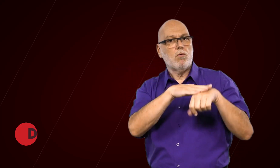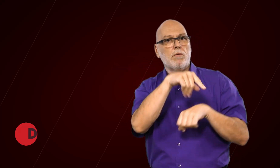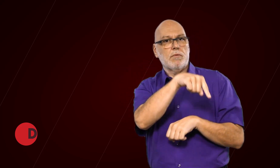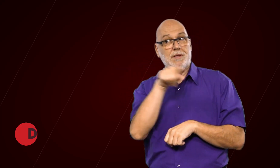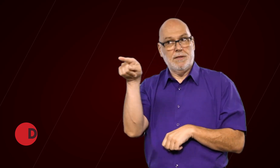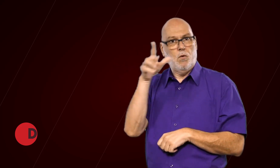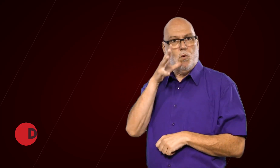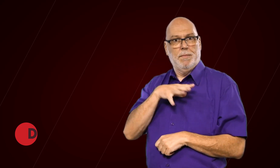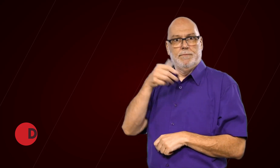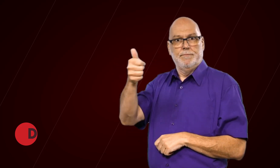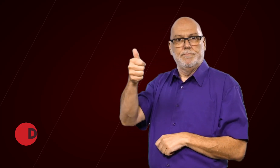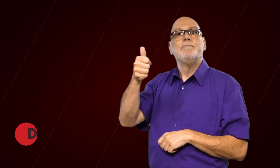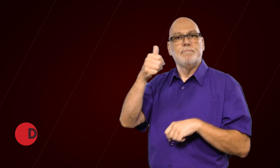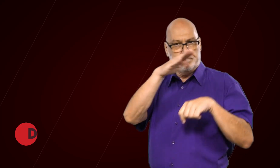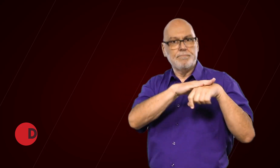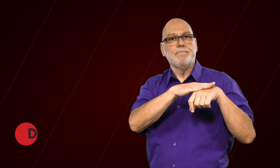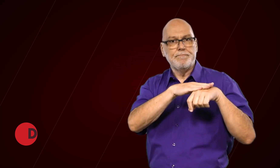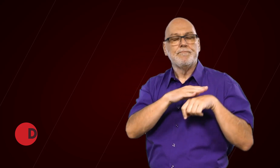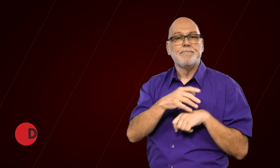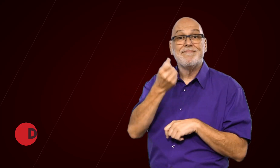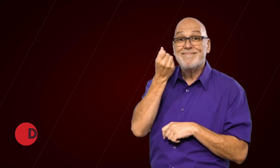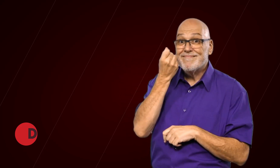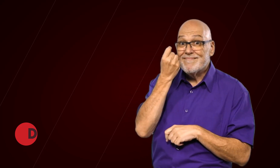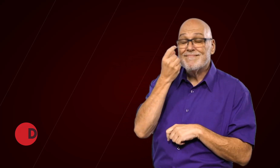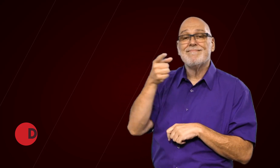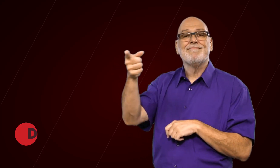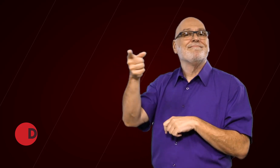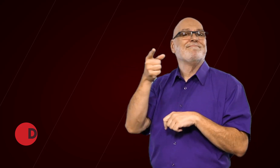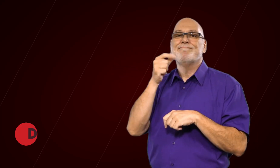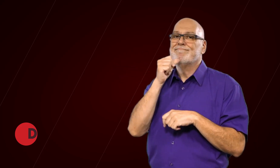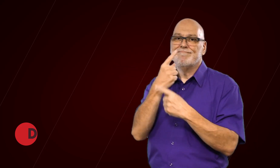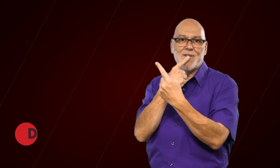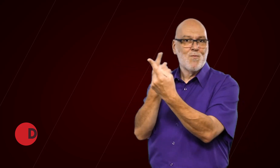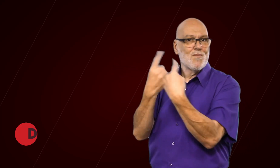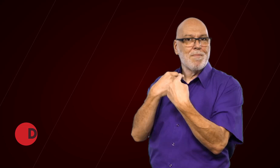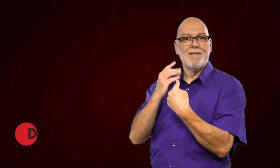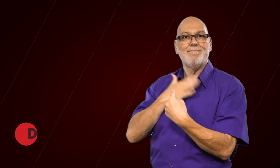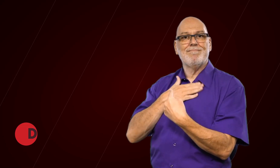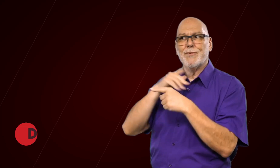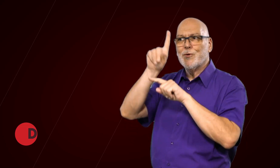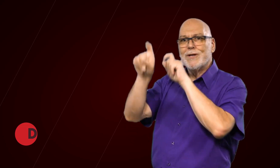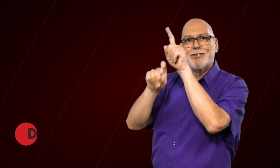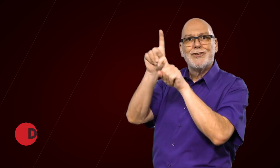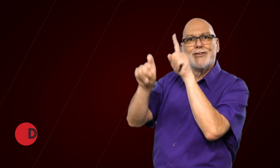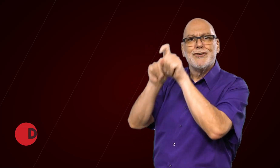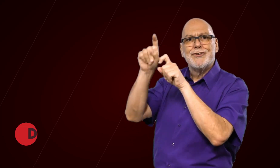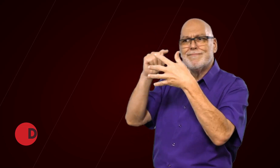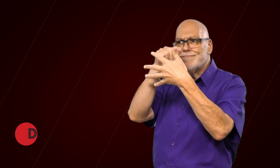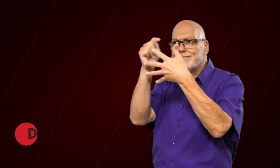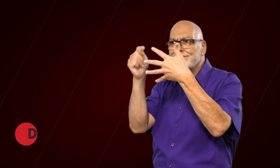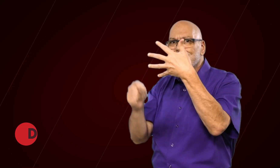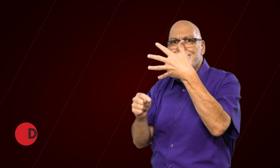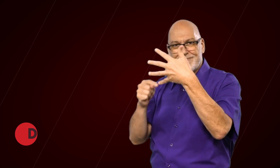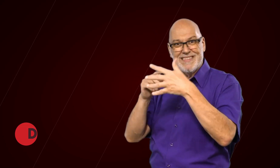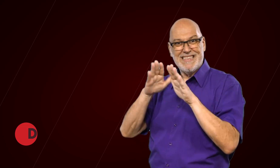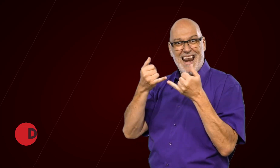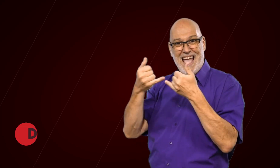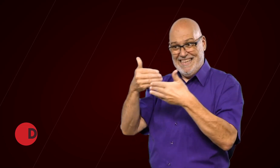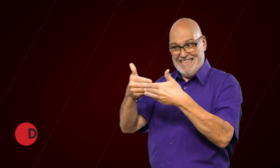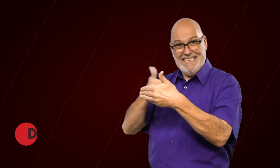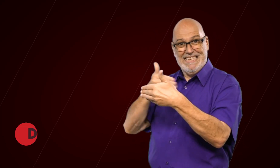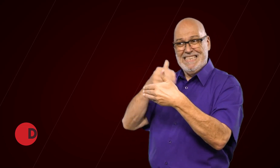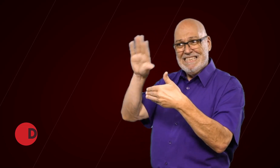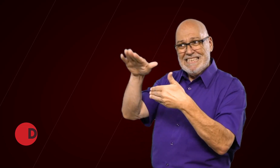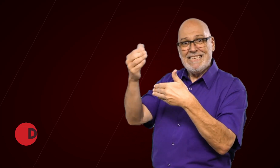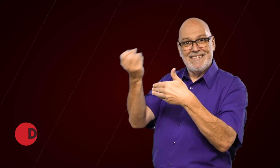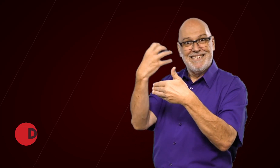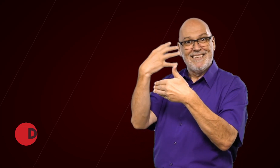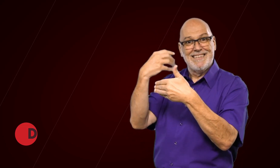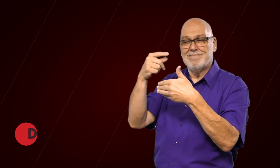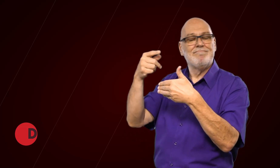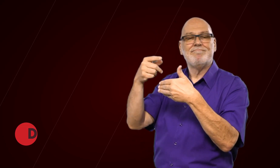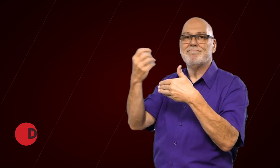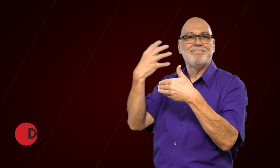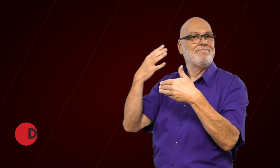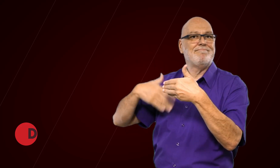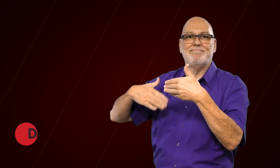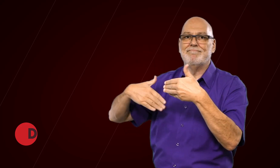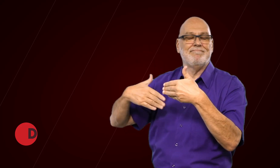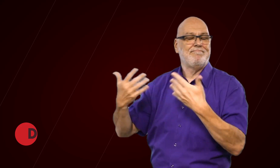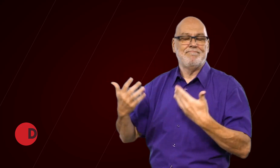the committee but she did not respond to our questions by the deadline.